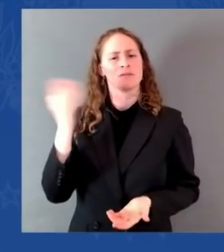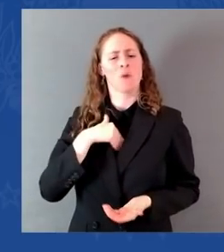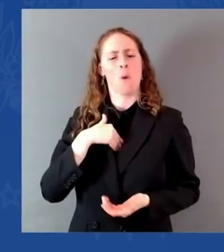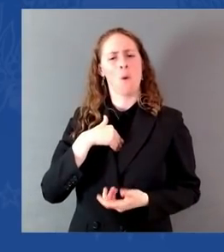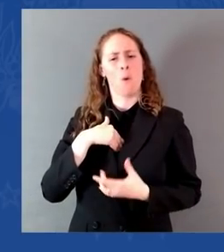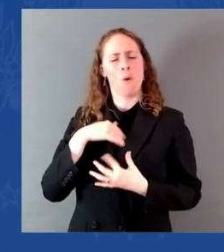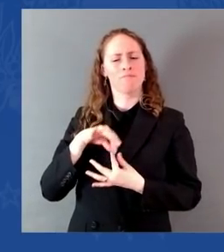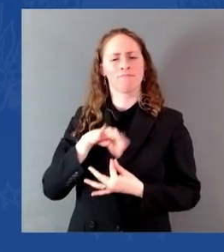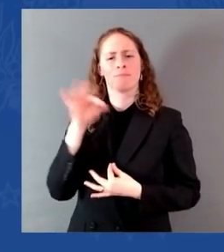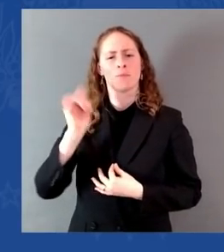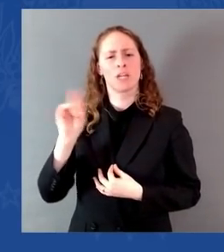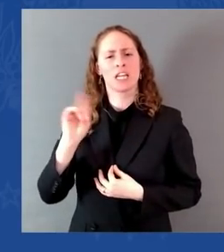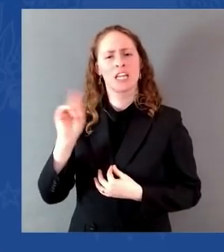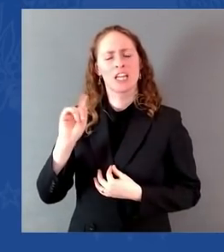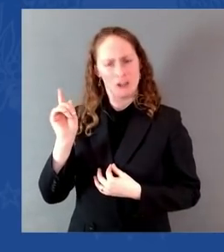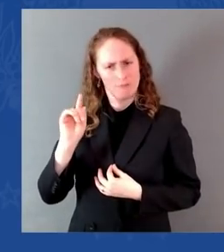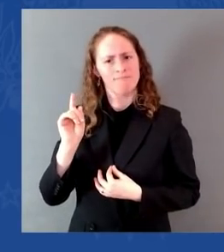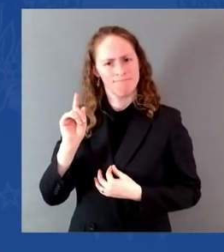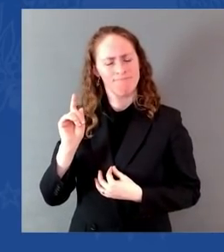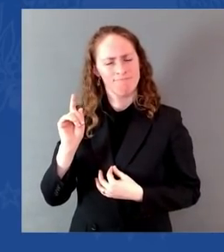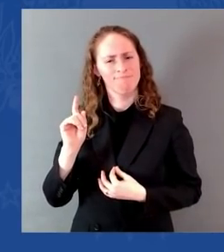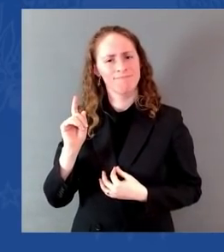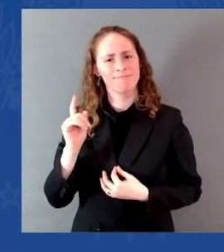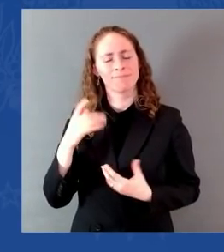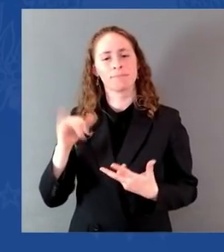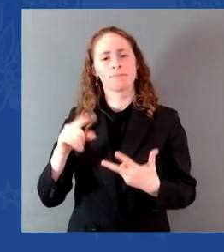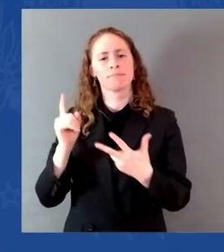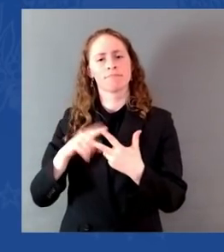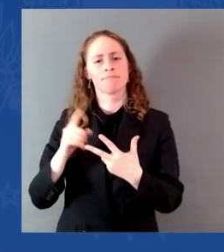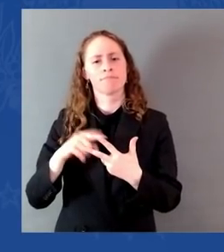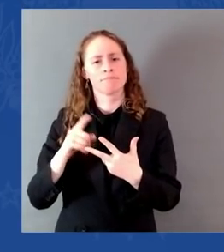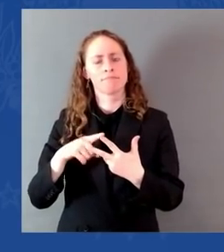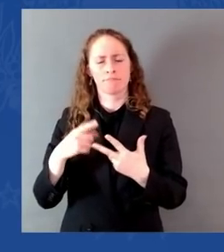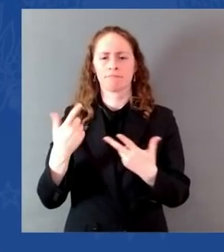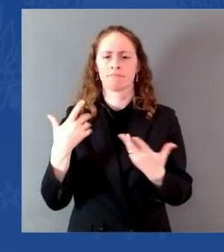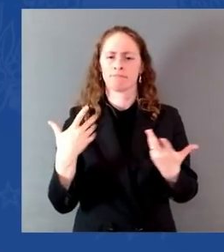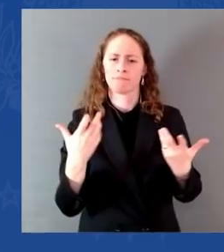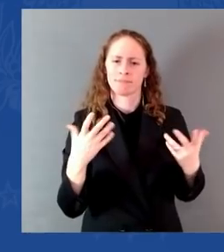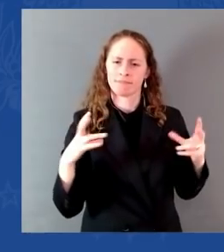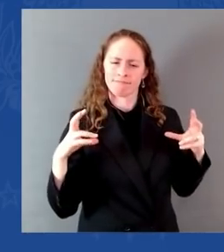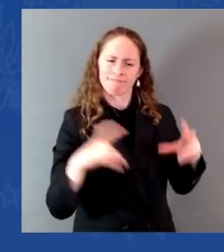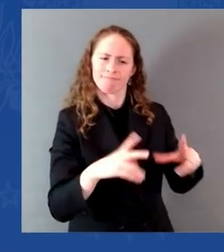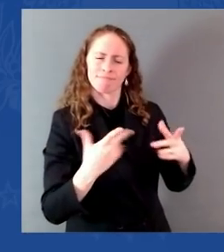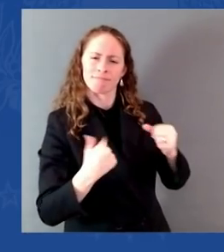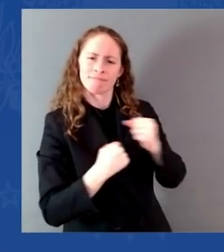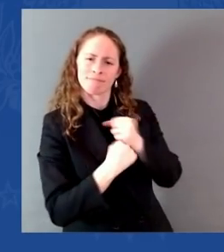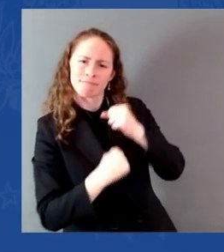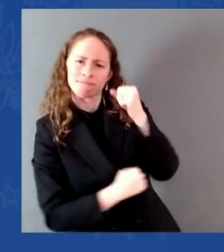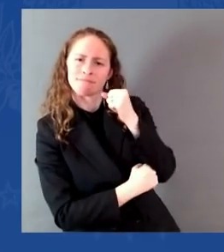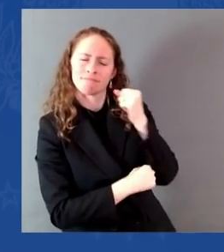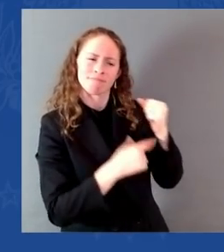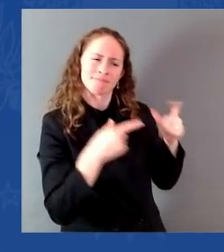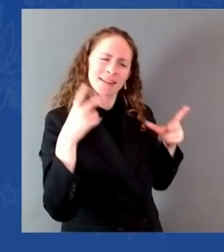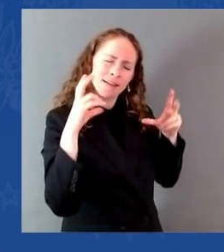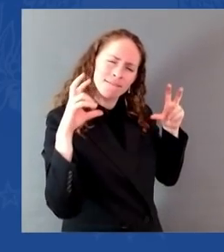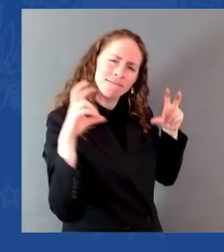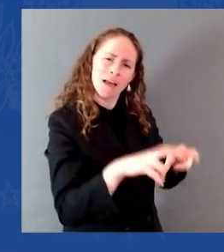That's the backbone of this country. And thirdly, to unite the country, which is turning out to be one of the most difficult things, but we're going to get it done.